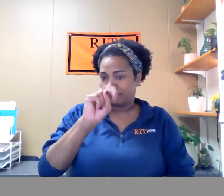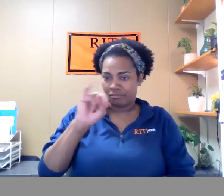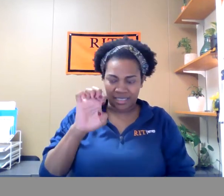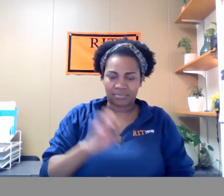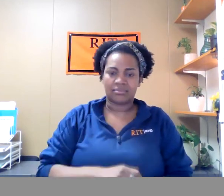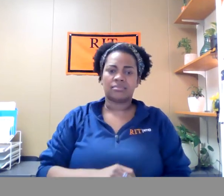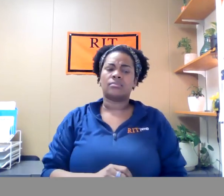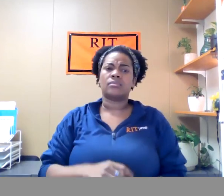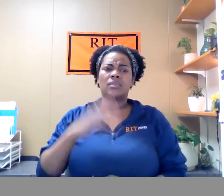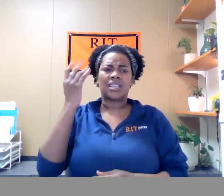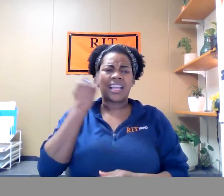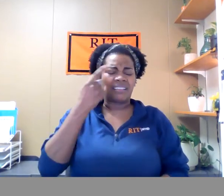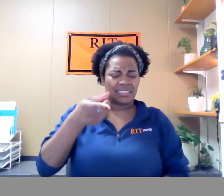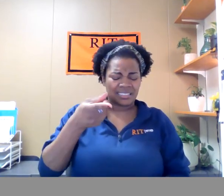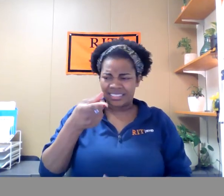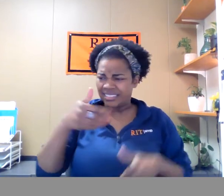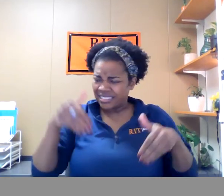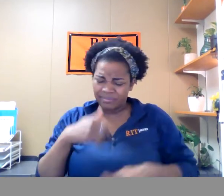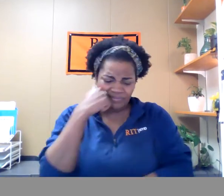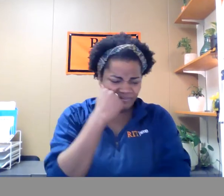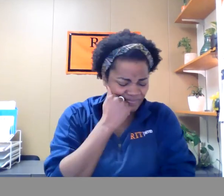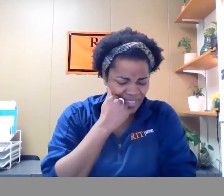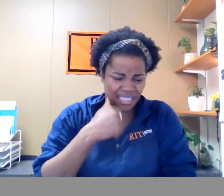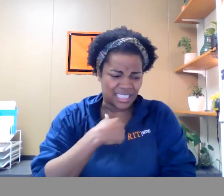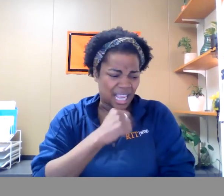what you think, and we really want to be wowed.